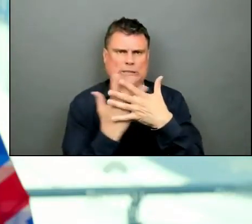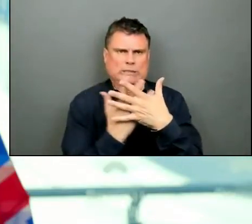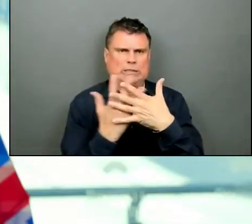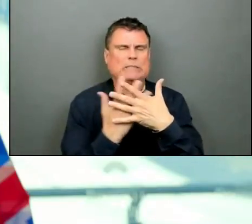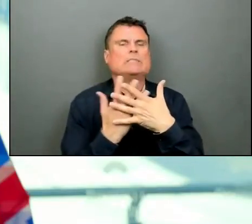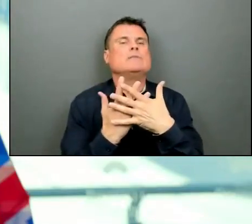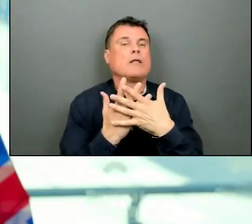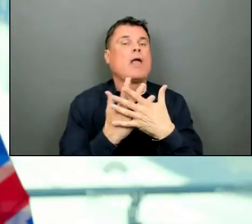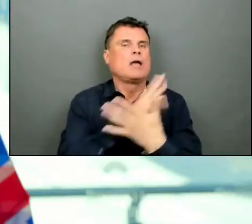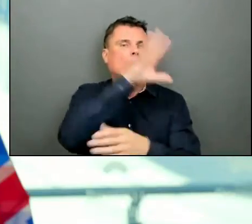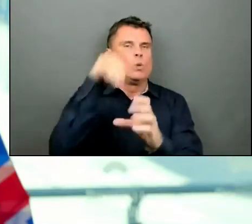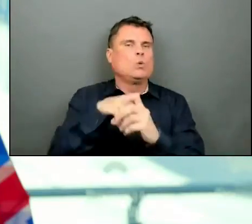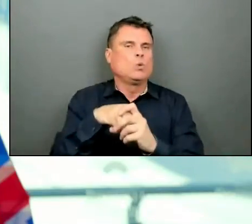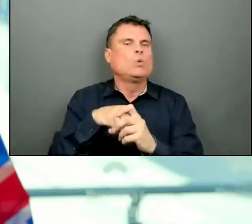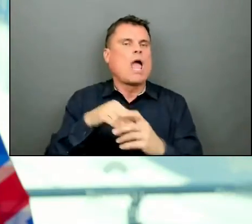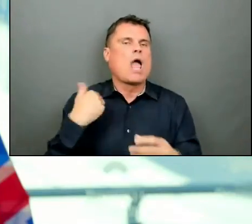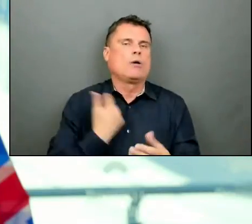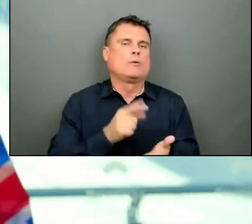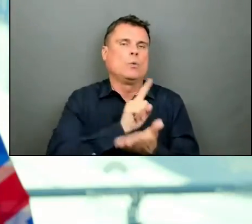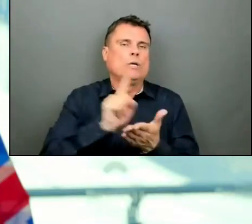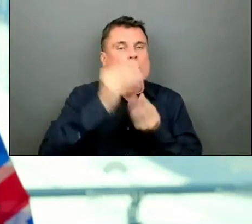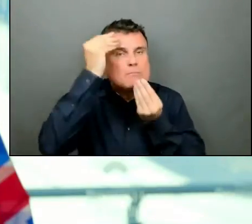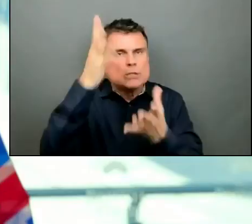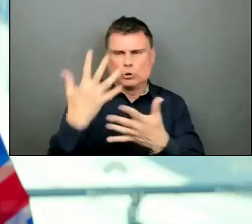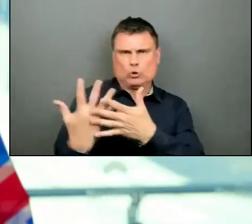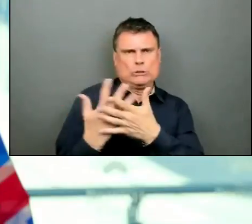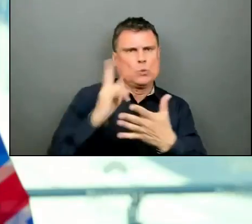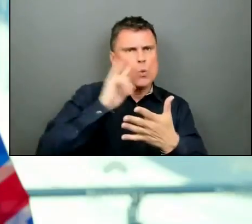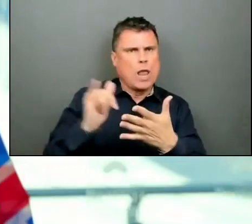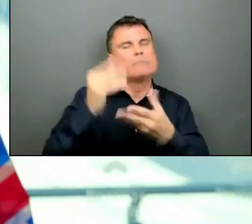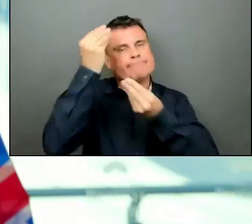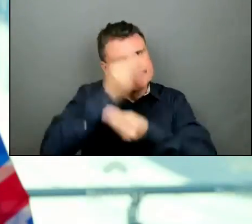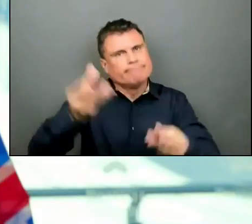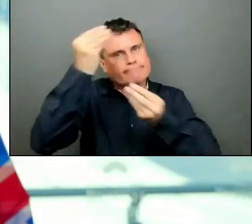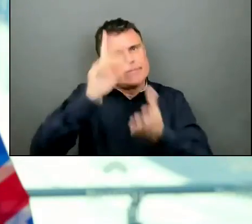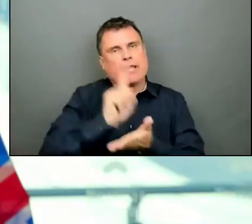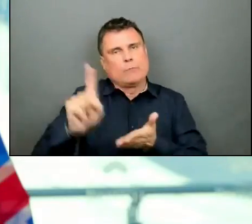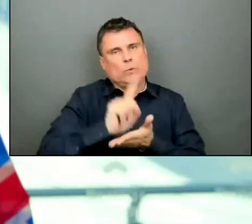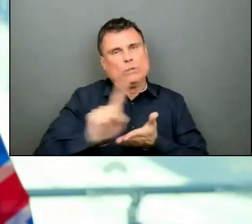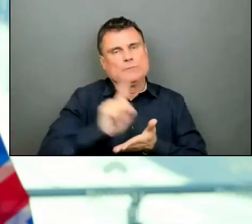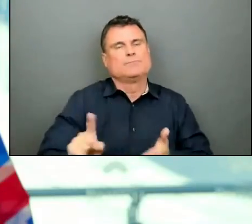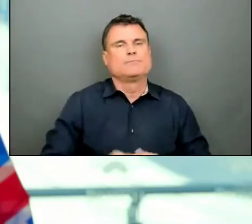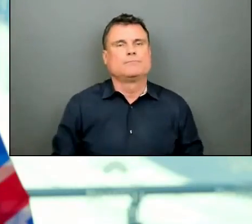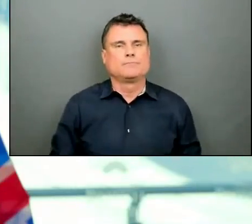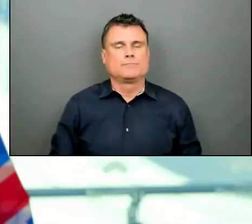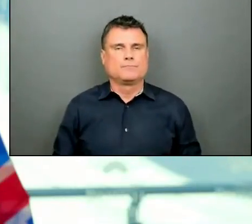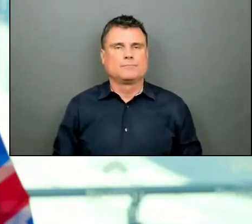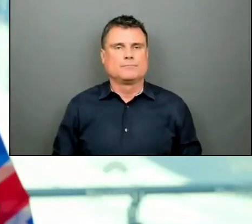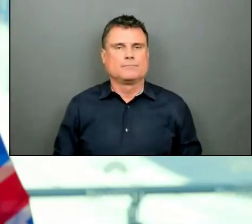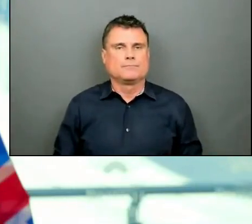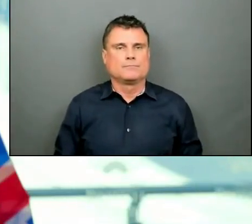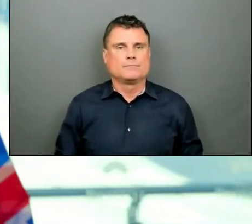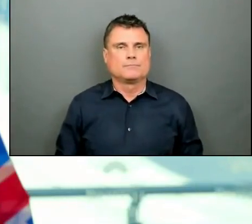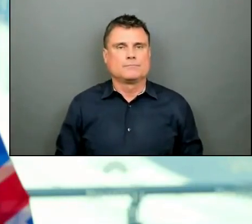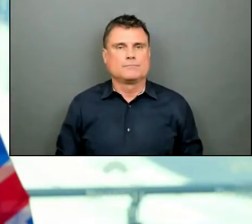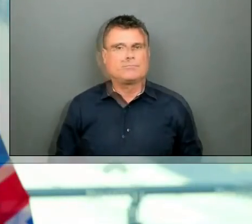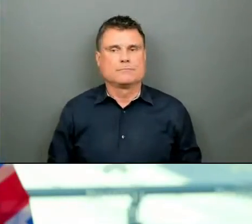reports. So we do know that we are having increased numbers of